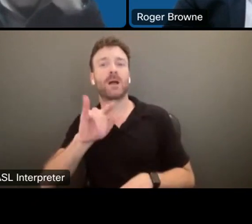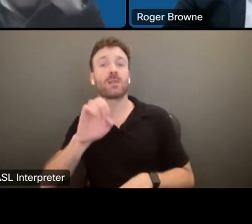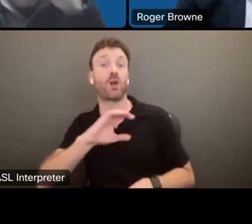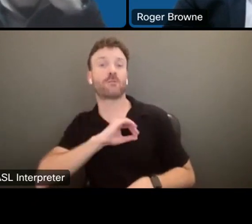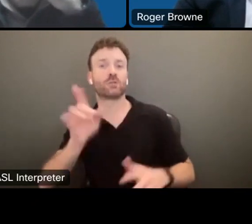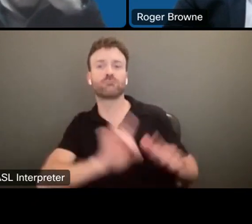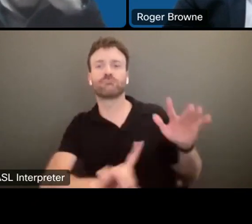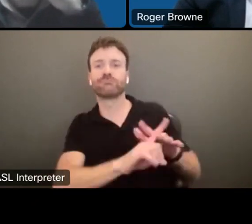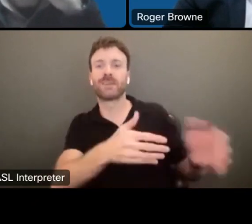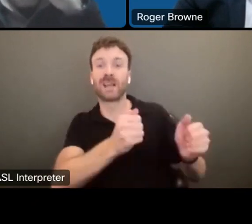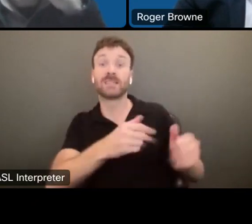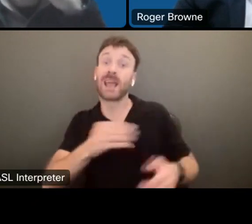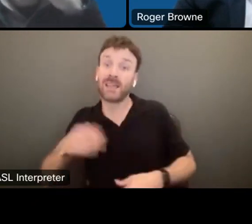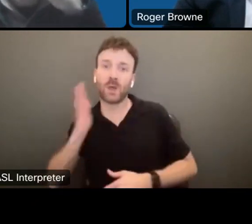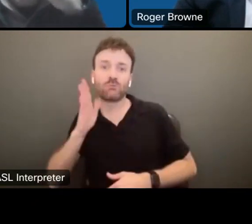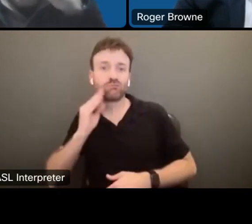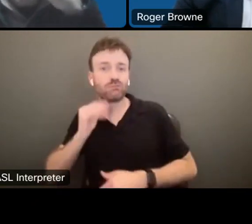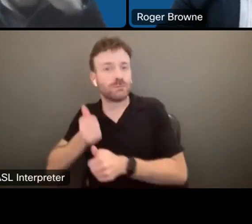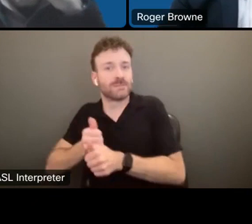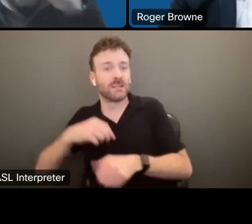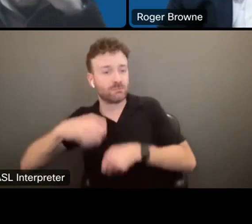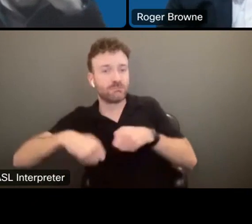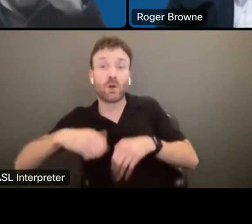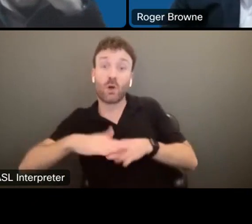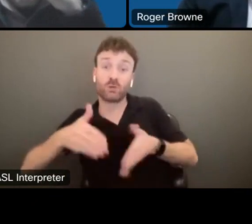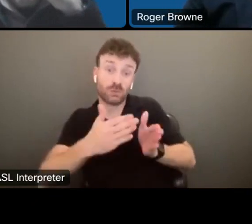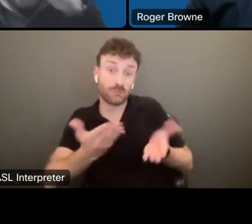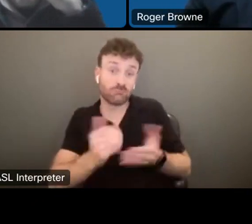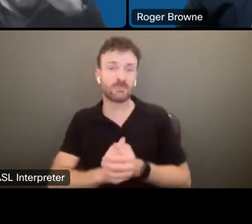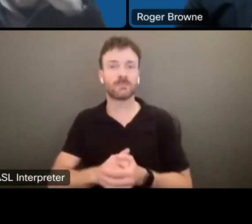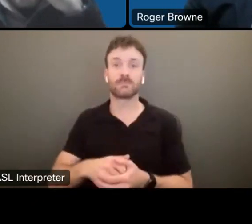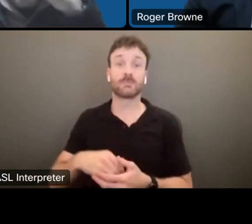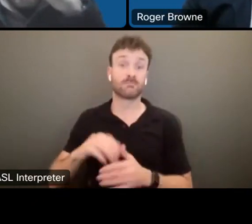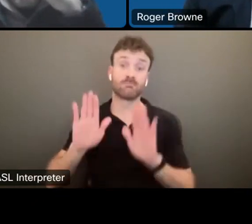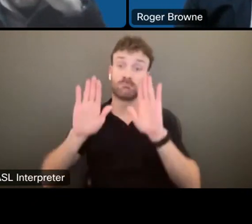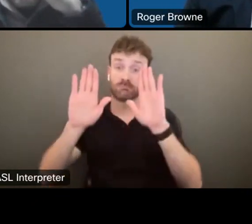biking on our streets. Roger Browne: That's an excellent suggestion. I can certainly take it back to the other